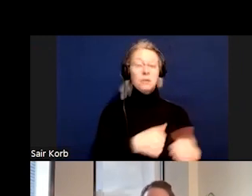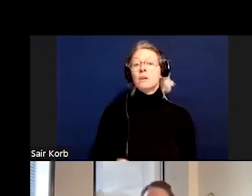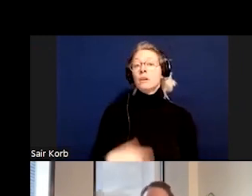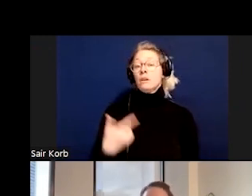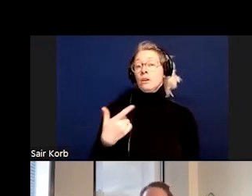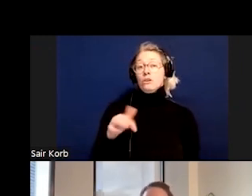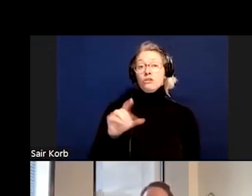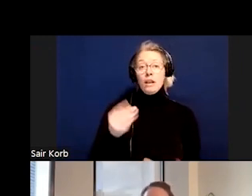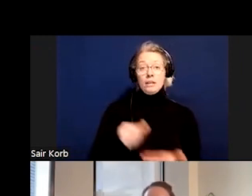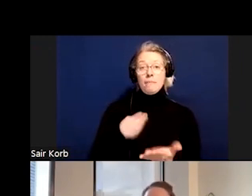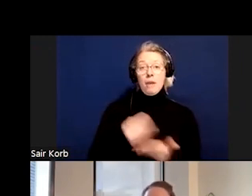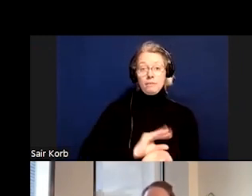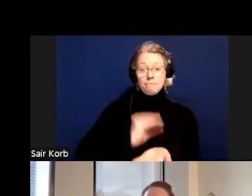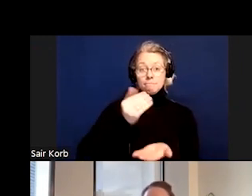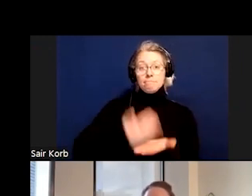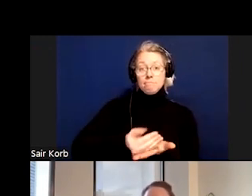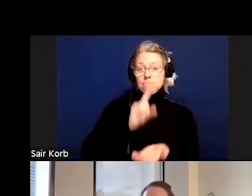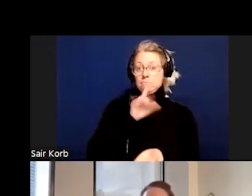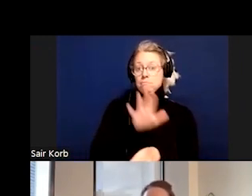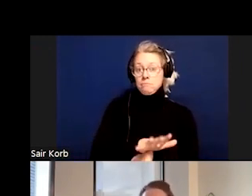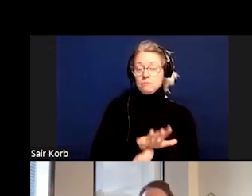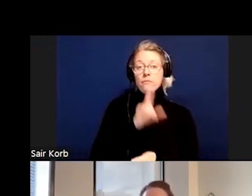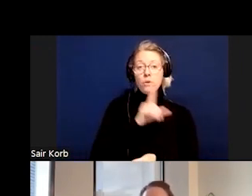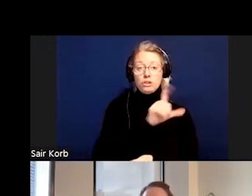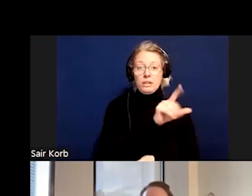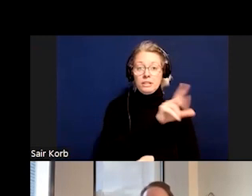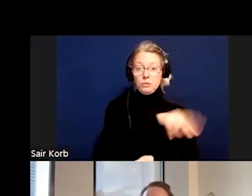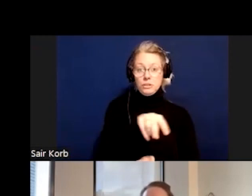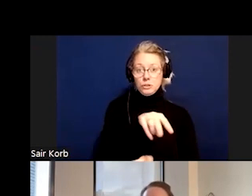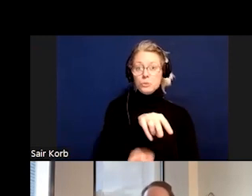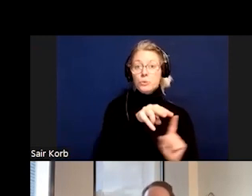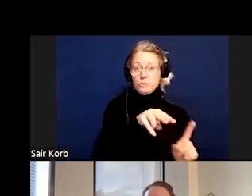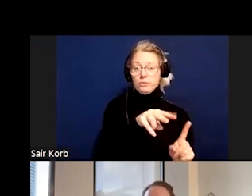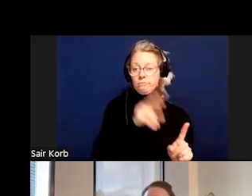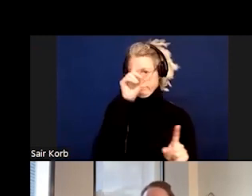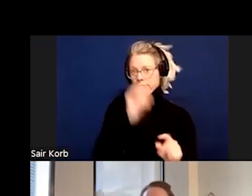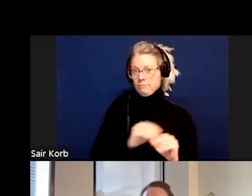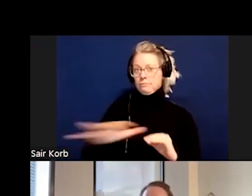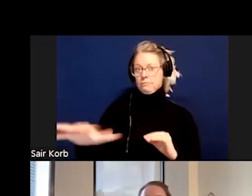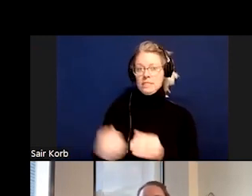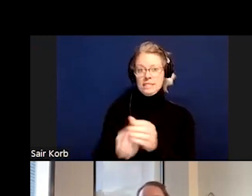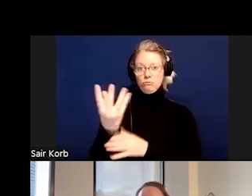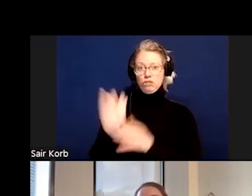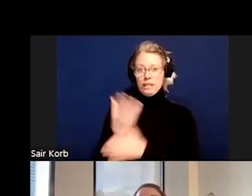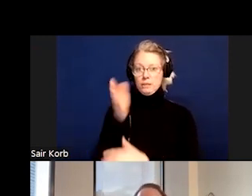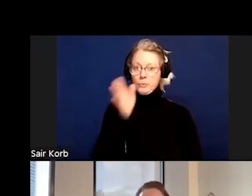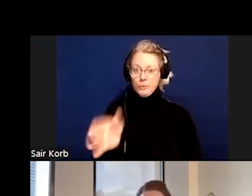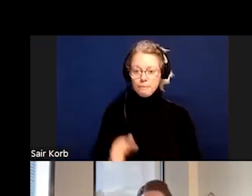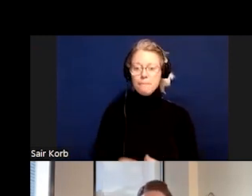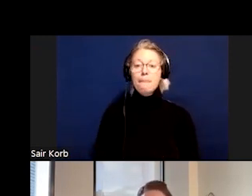the 2020 to 2022 grant agreements, will be released through the spring. After that, the